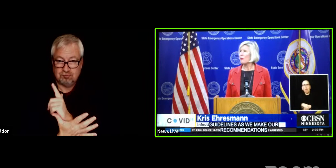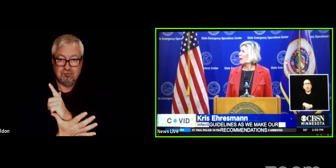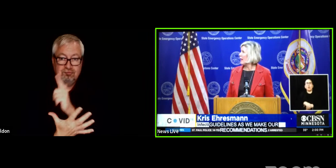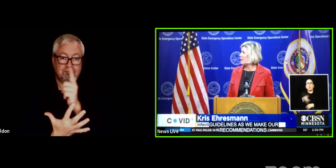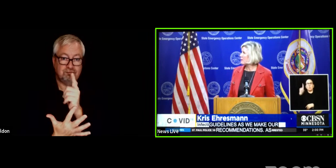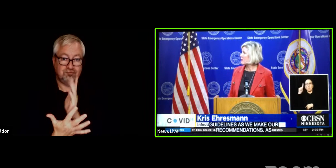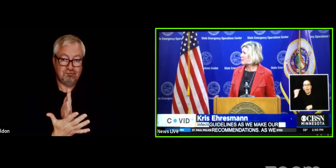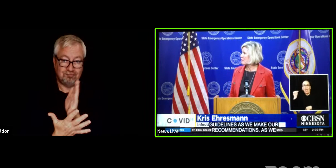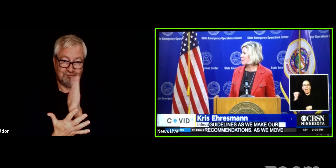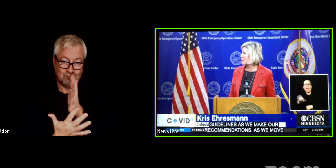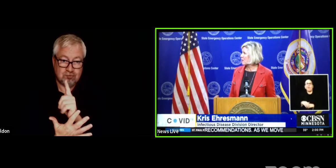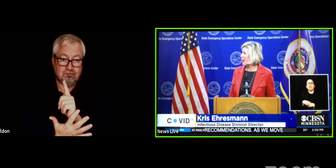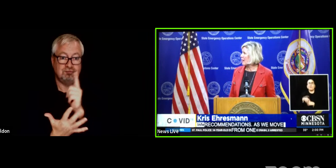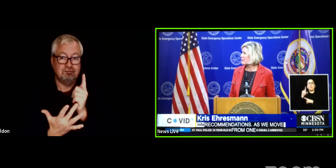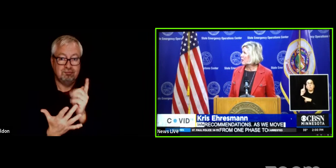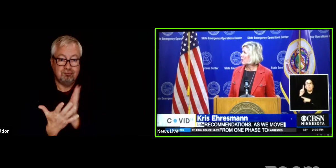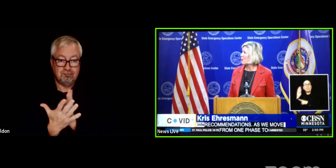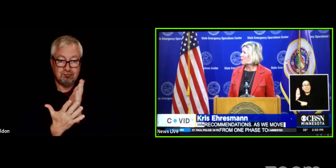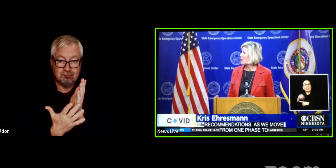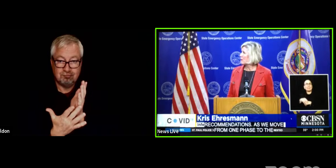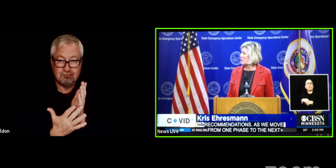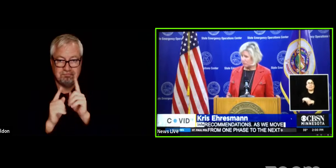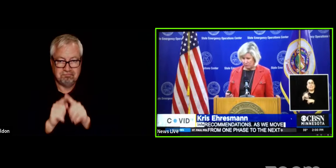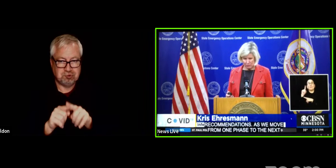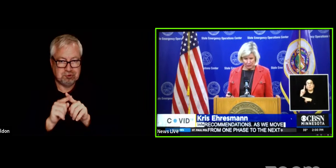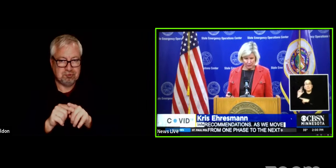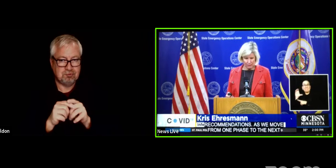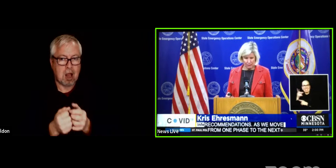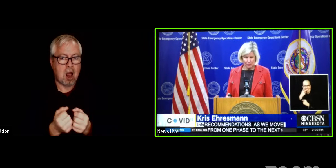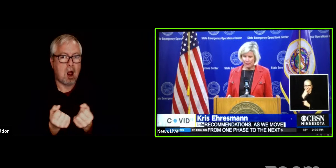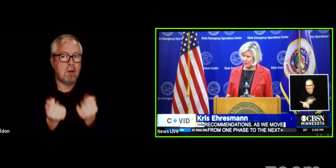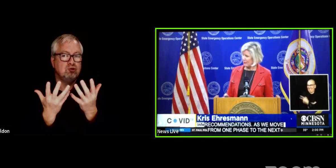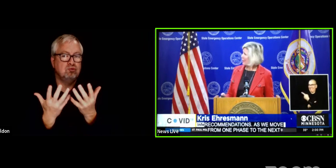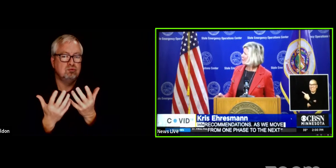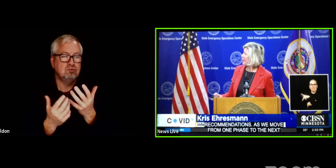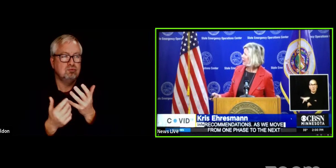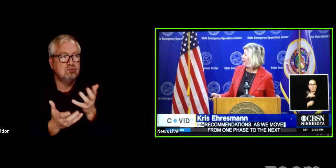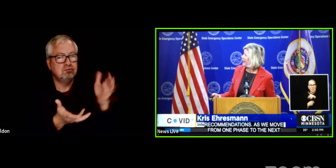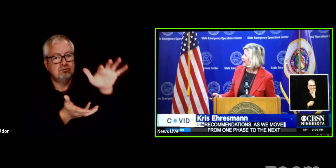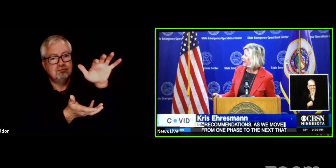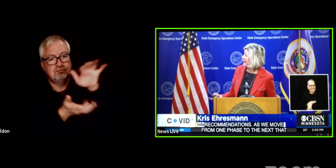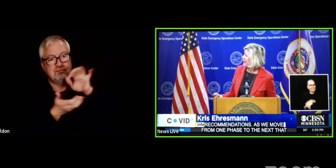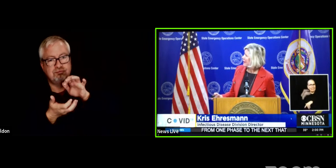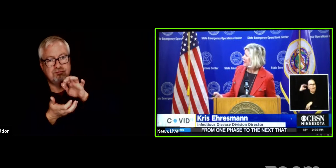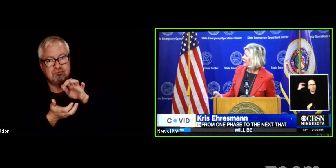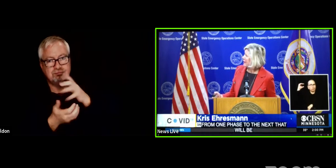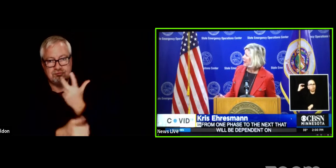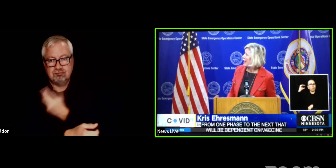SO AS YOU CAN SEE FROM THIS GRAPH -- OOPS, DID I MOVE AHEAD?